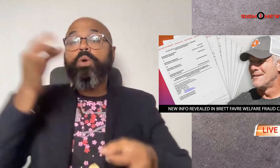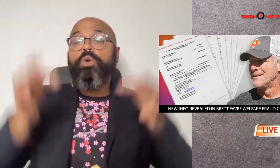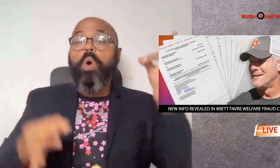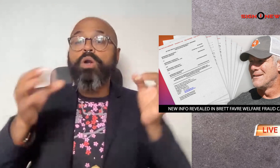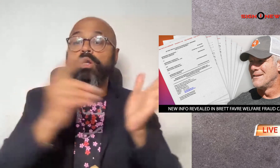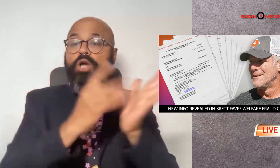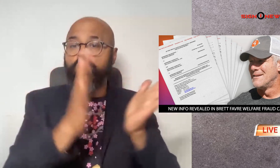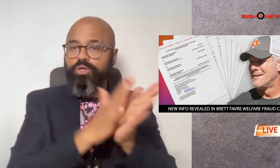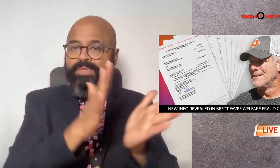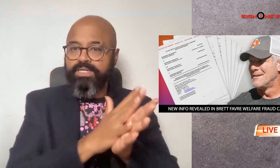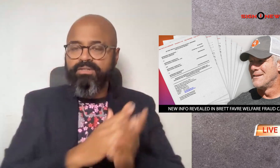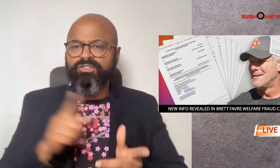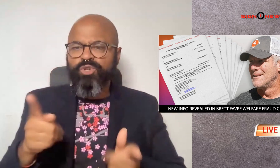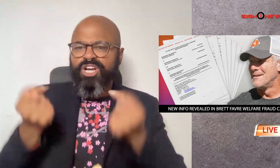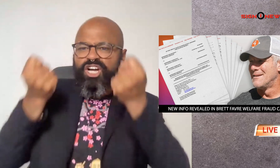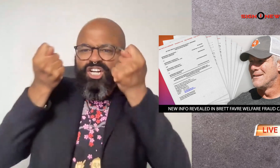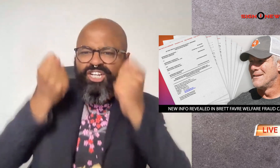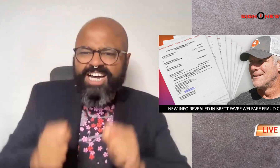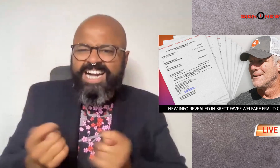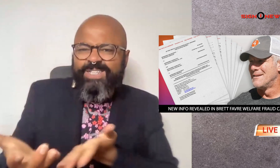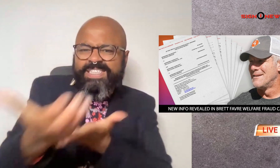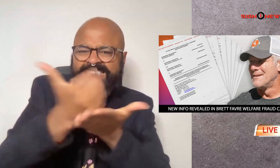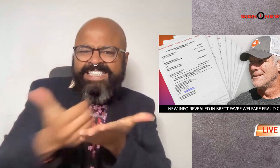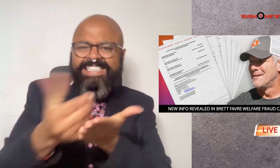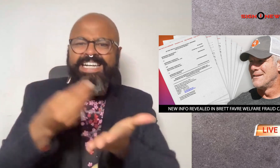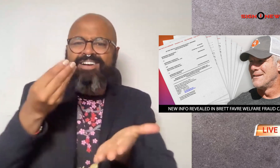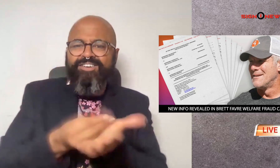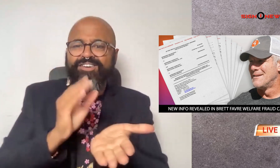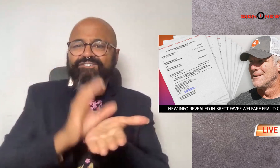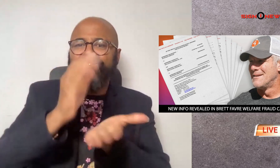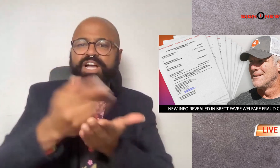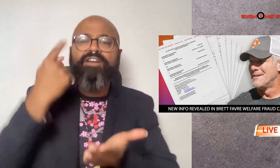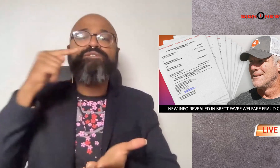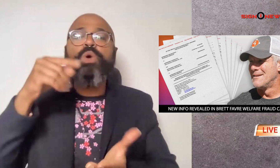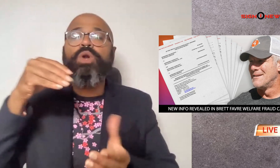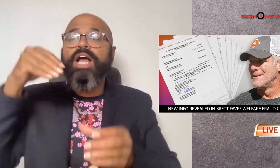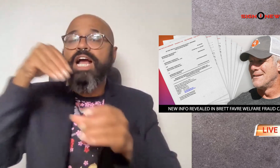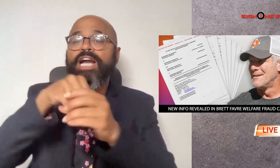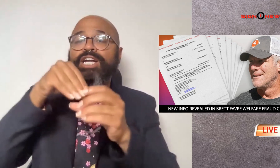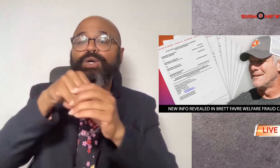according to court documents he also tried to get additional funds for an indoor football